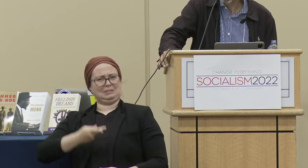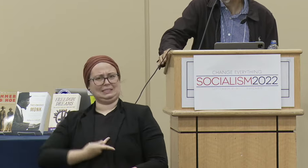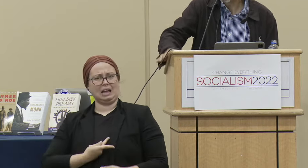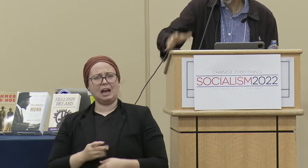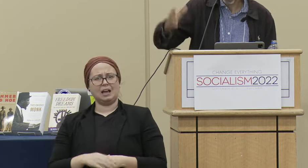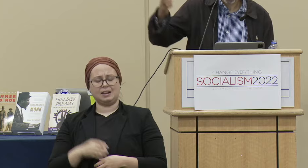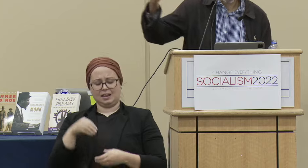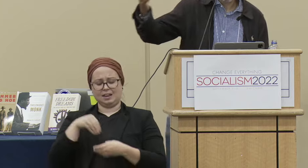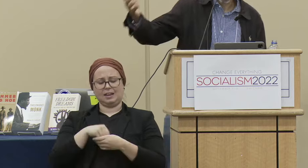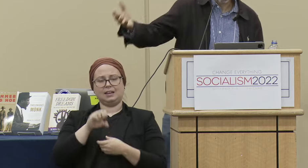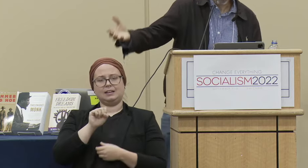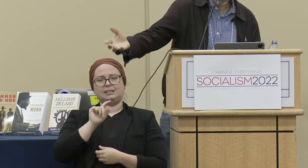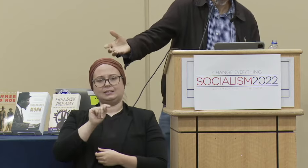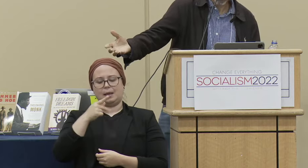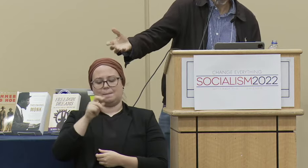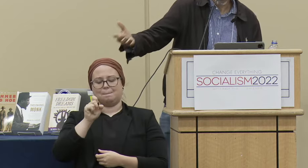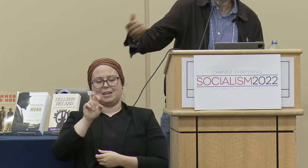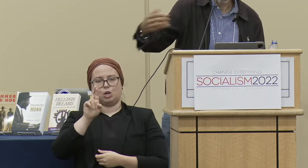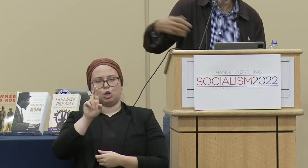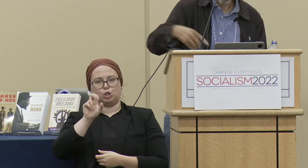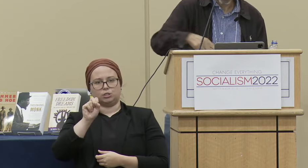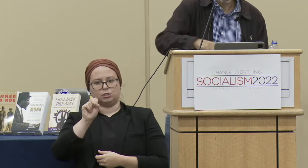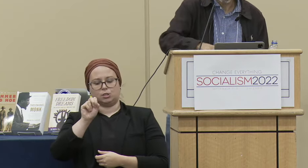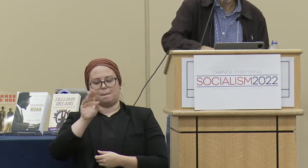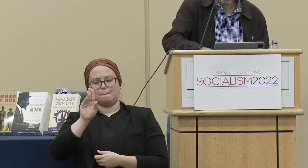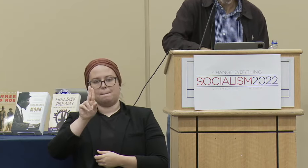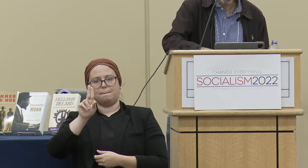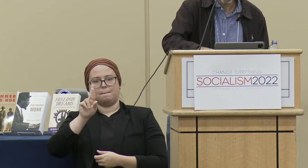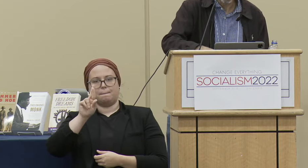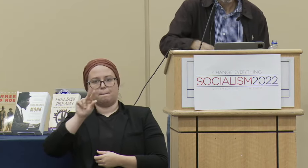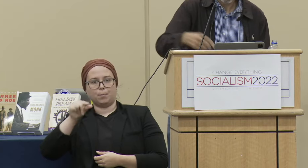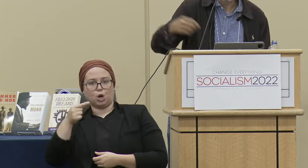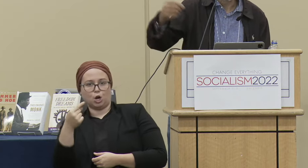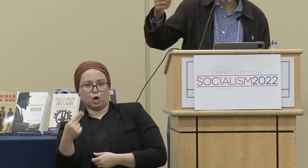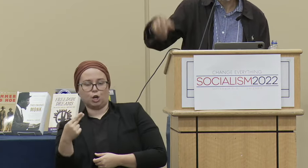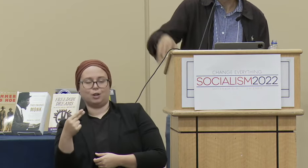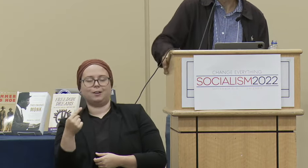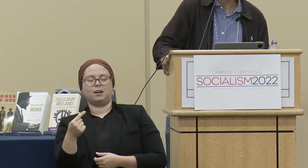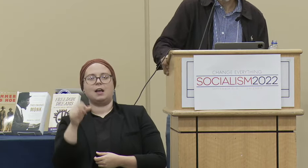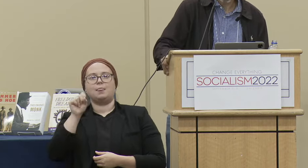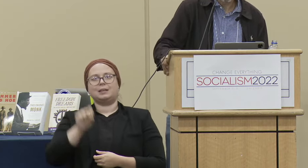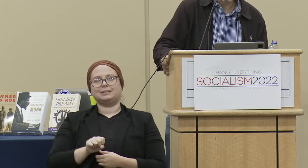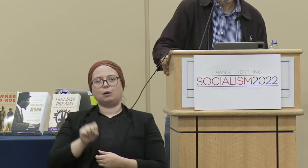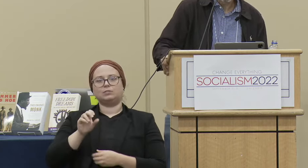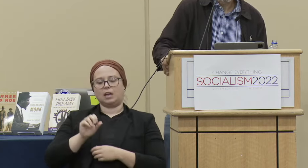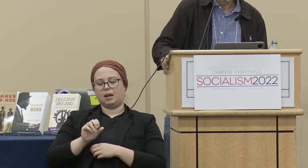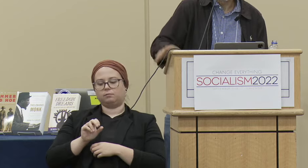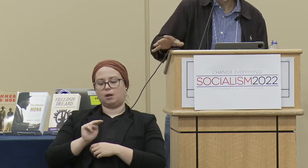Socialist Party . We should all be upset about that. In St.